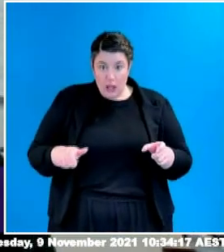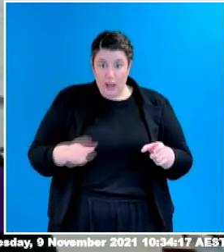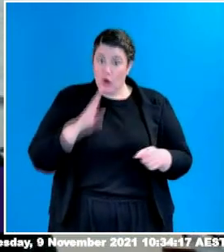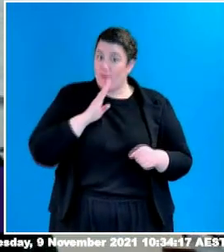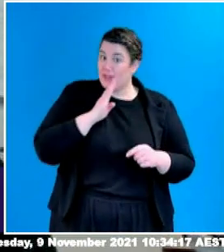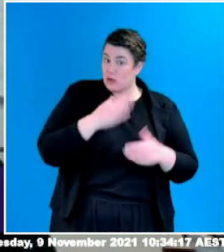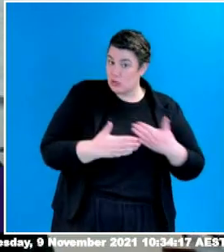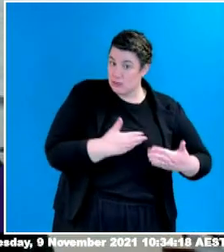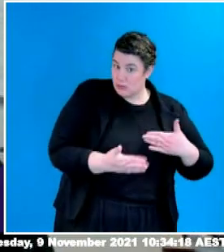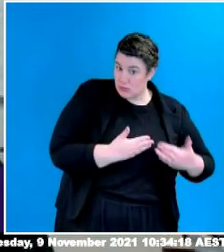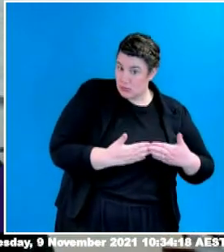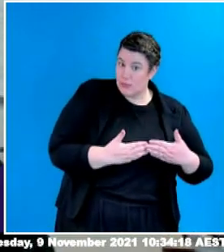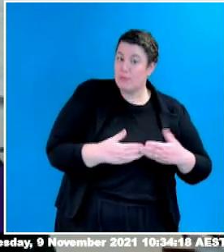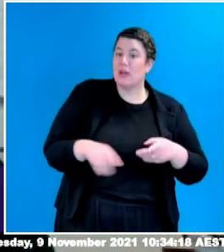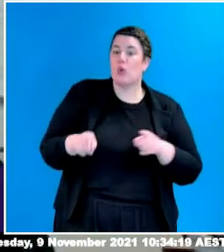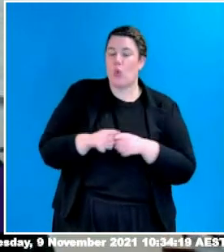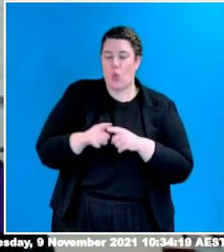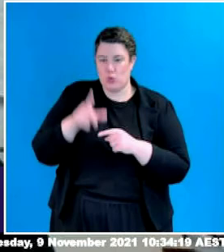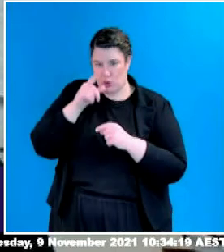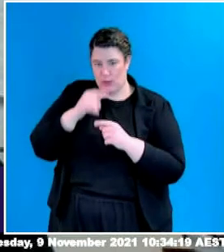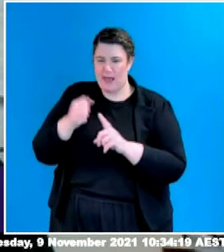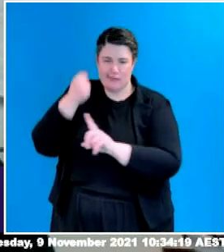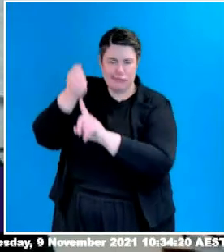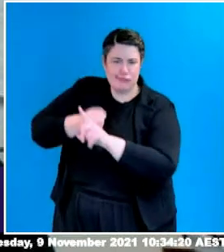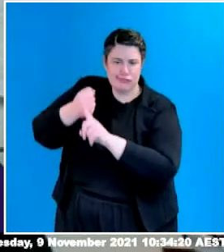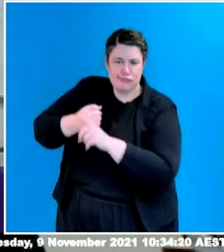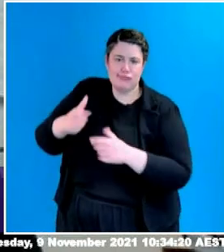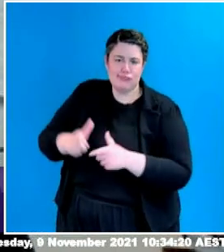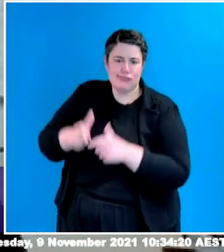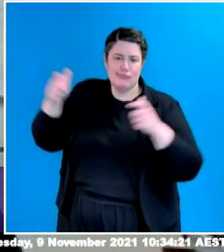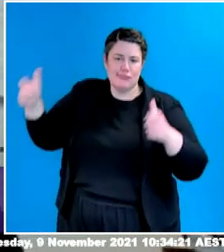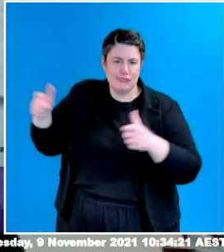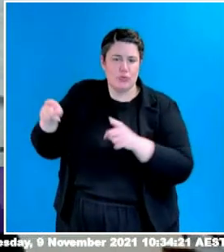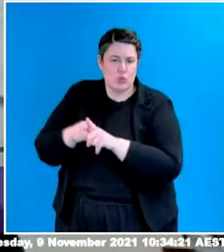also to do that more systemic work which is so incredibly important.